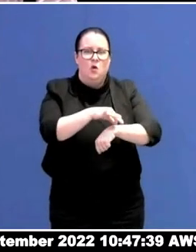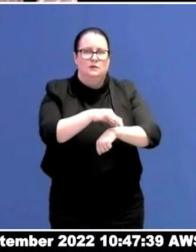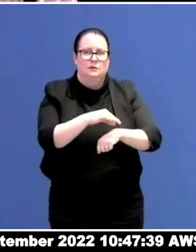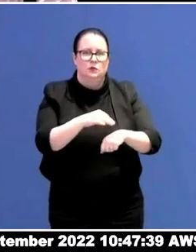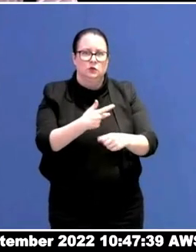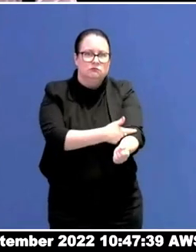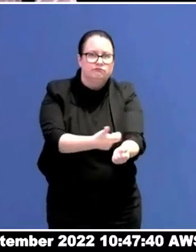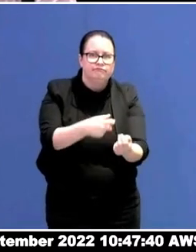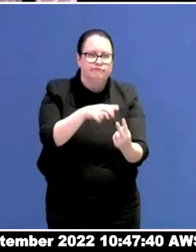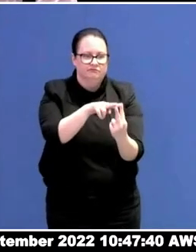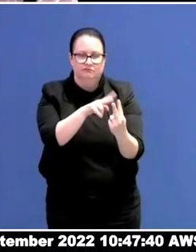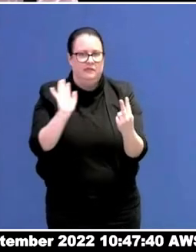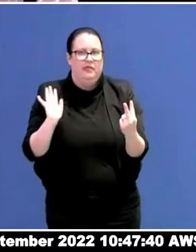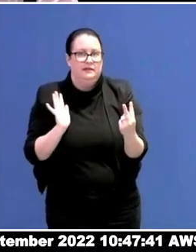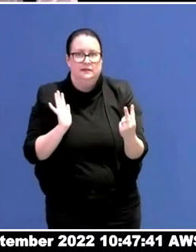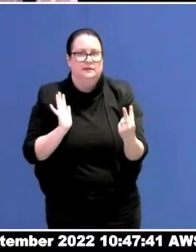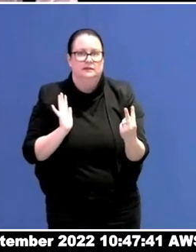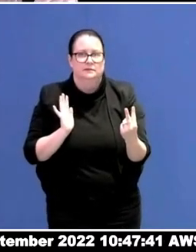and SARC for counselling at that time.